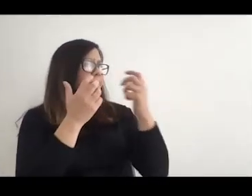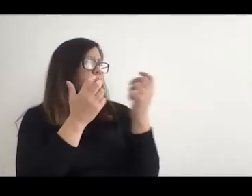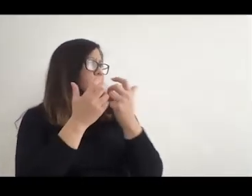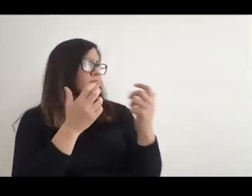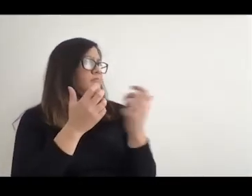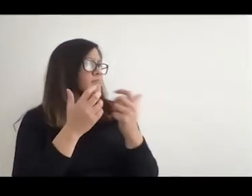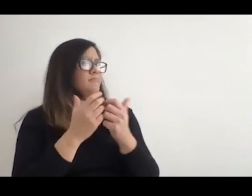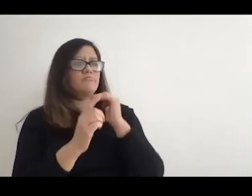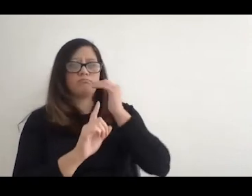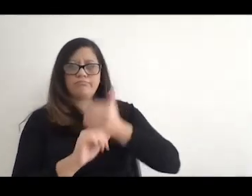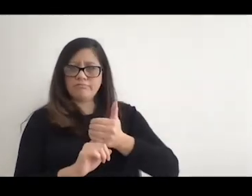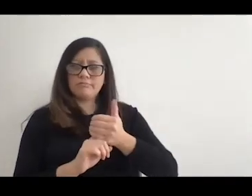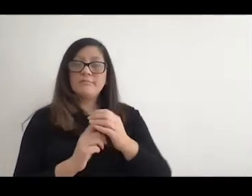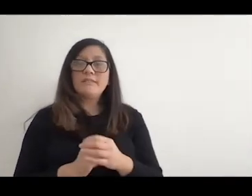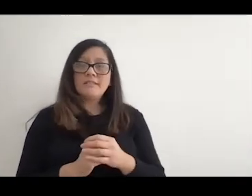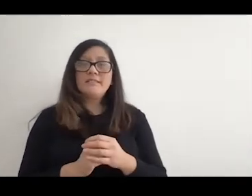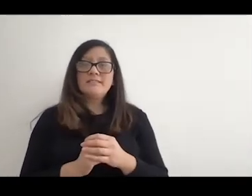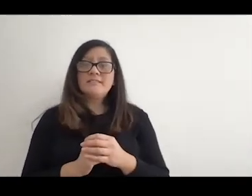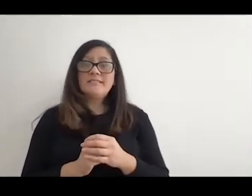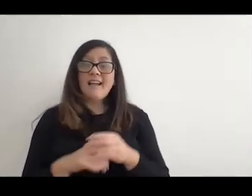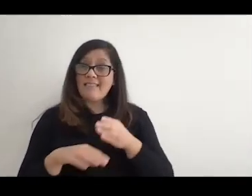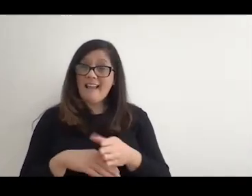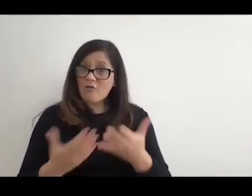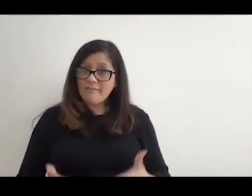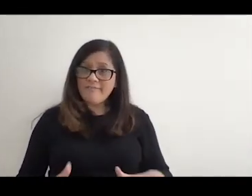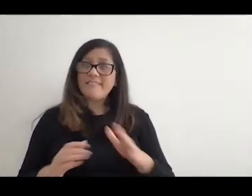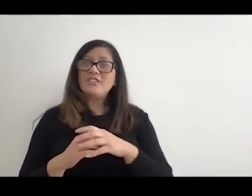production you know is it's going to be something that's going to last for